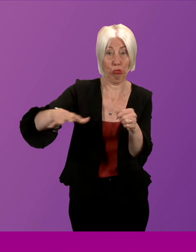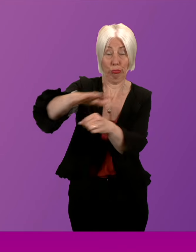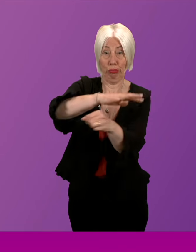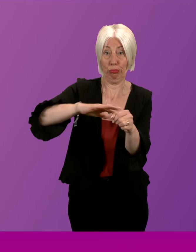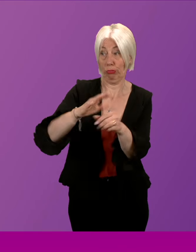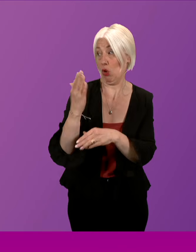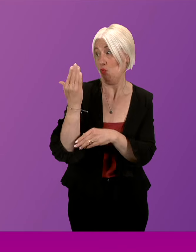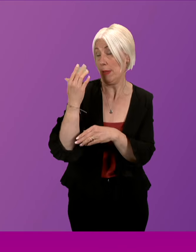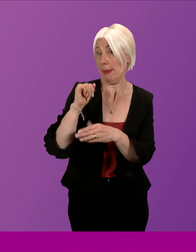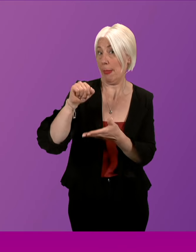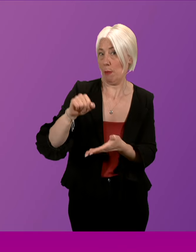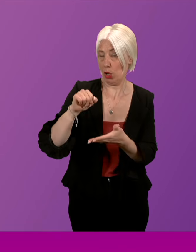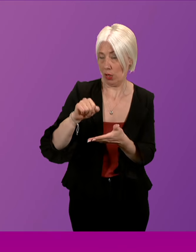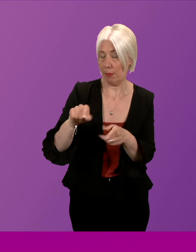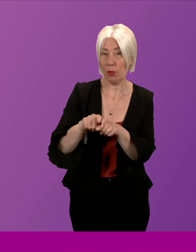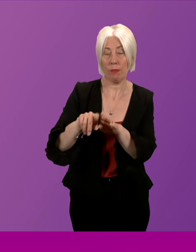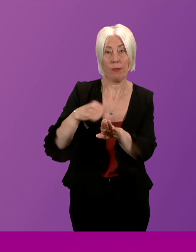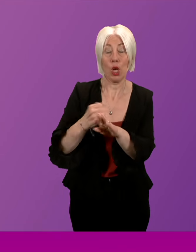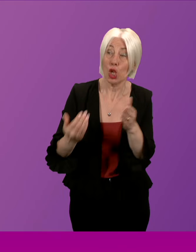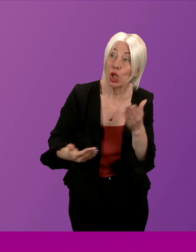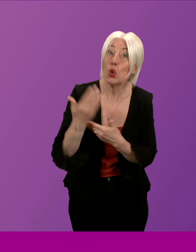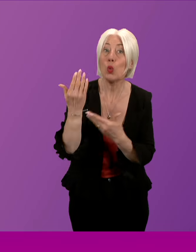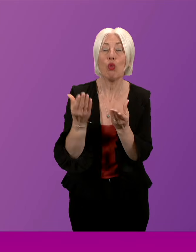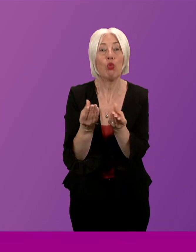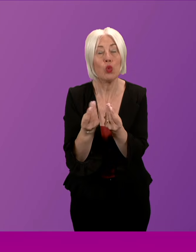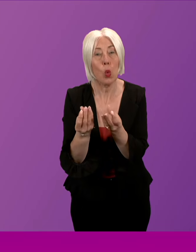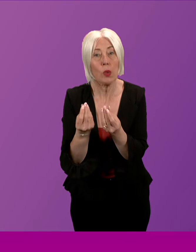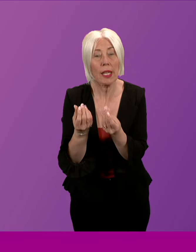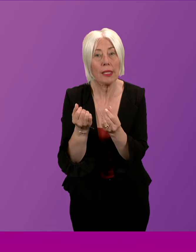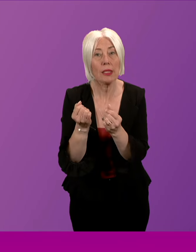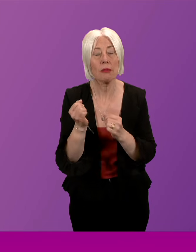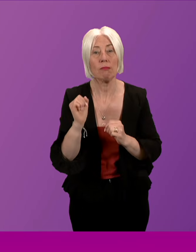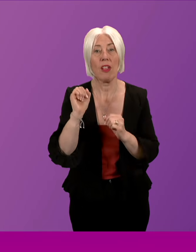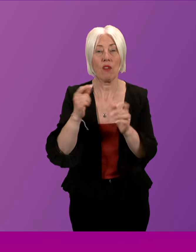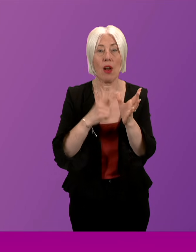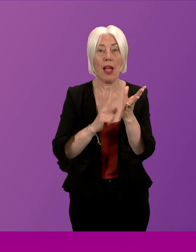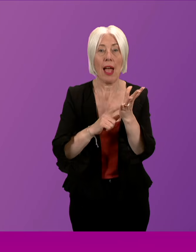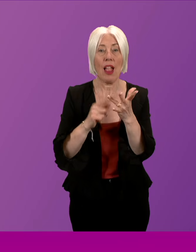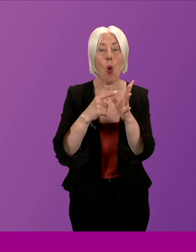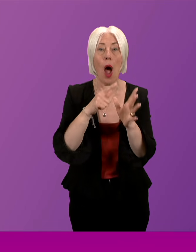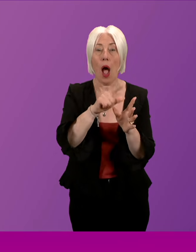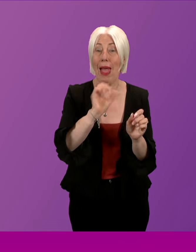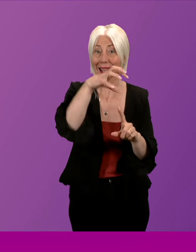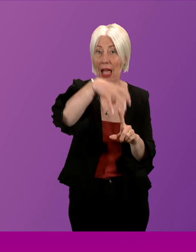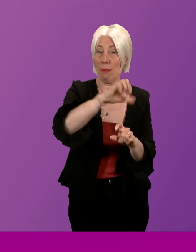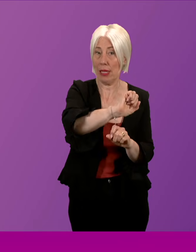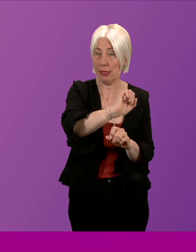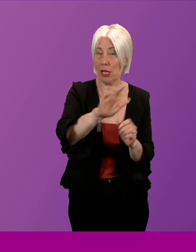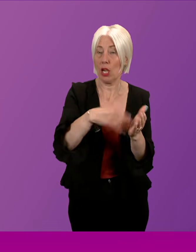budget and we have put in place new resources for the Alloa campus to ensure that Forth Valley